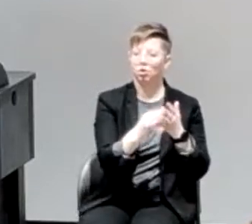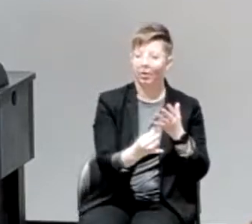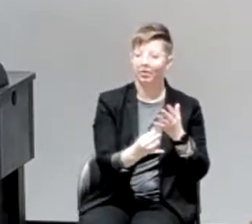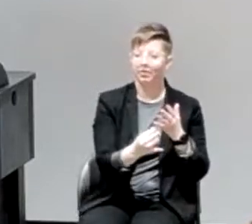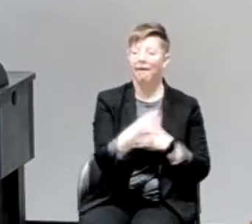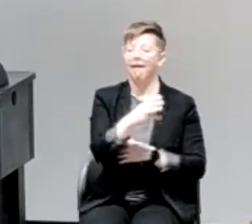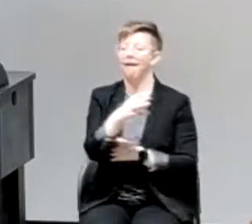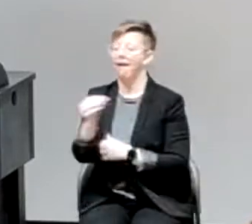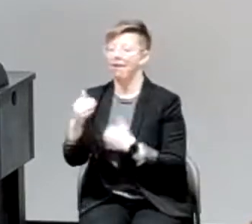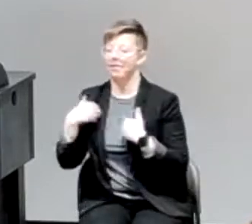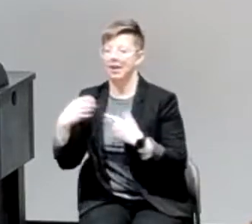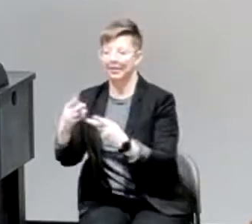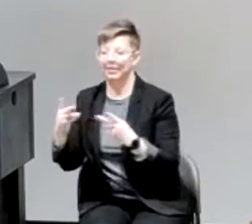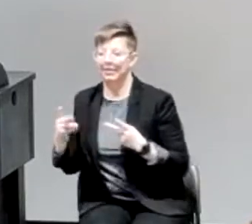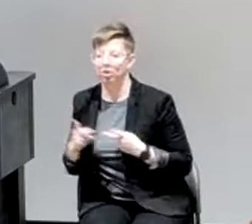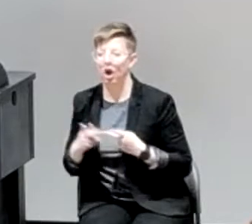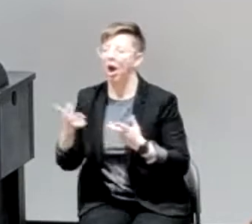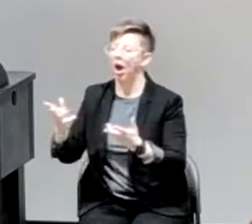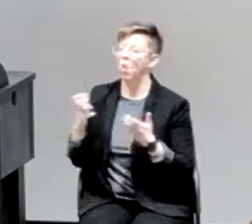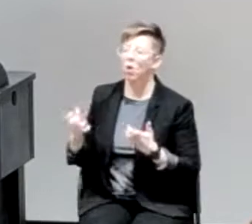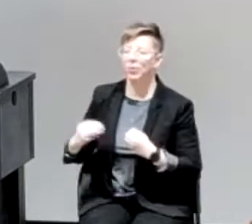It is always by virtue of choice. So leader.